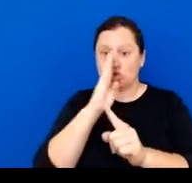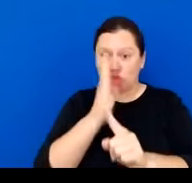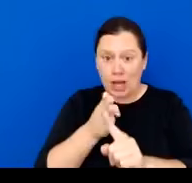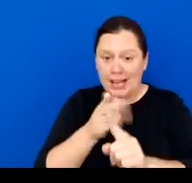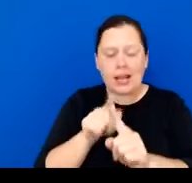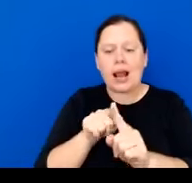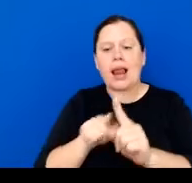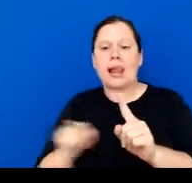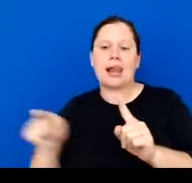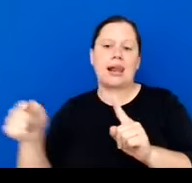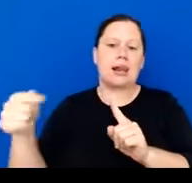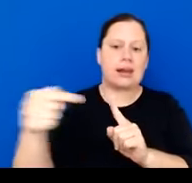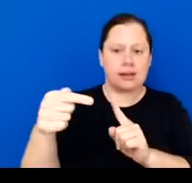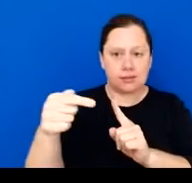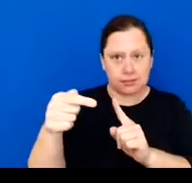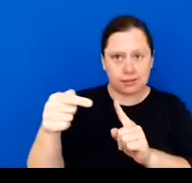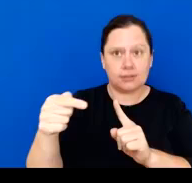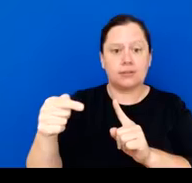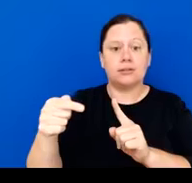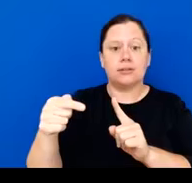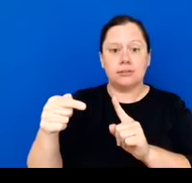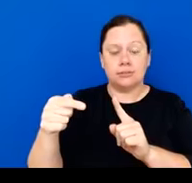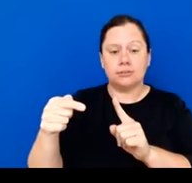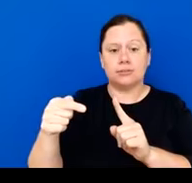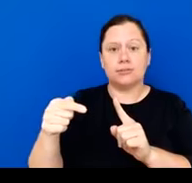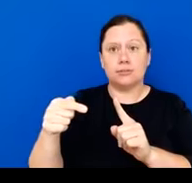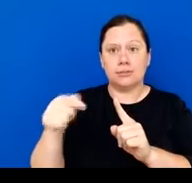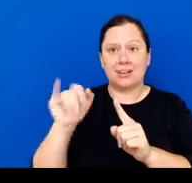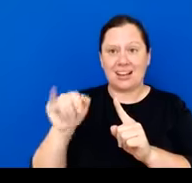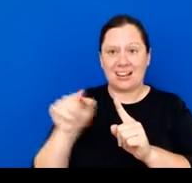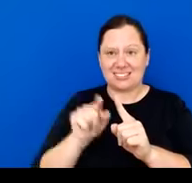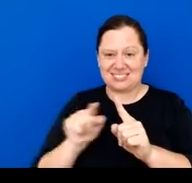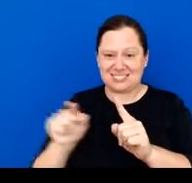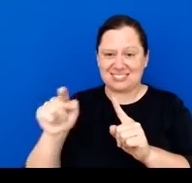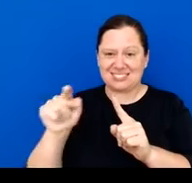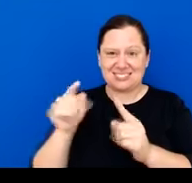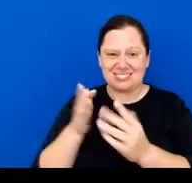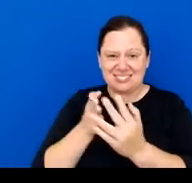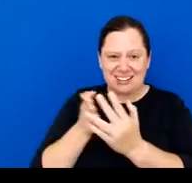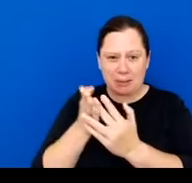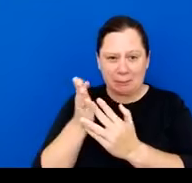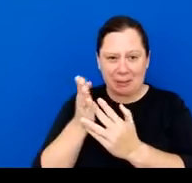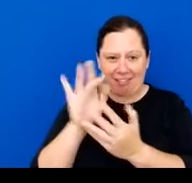middle of the two wilderness areas so it's an old rabbit road Abbott road